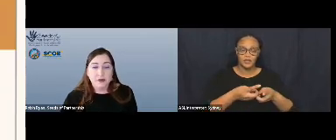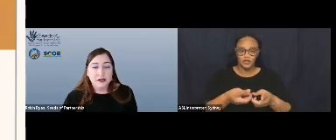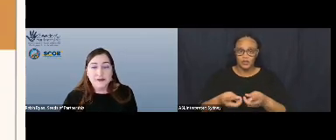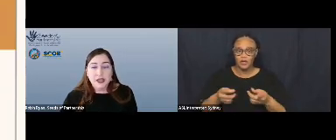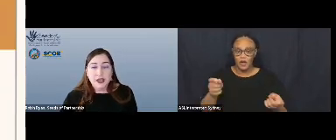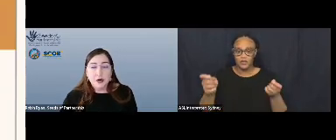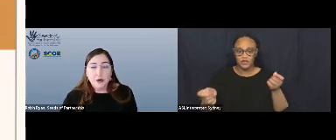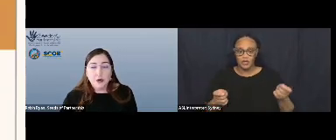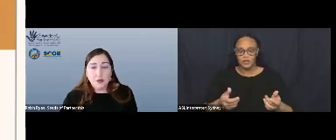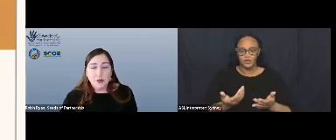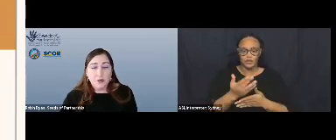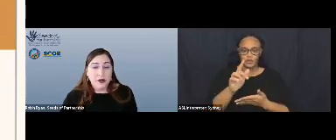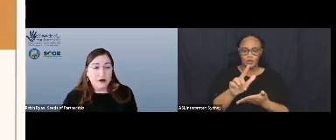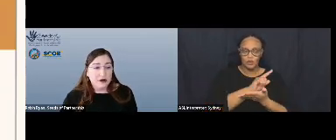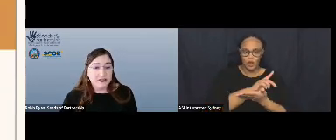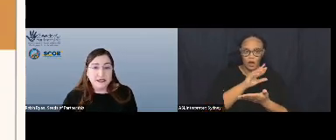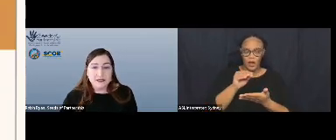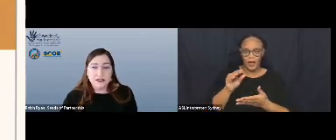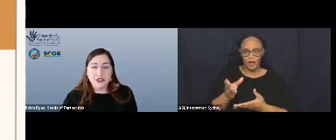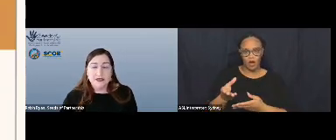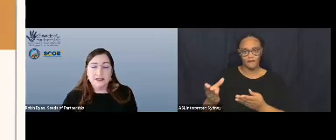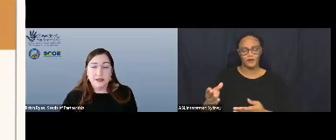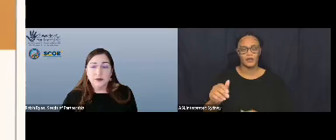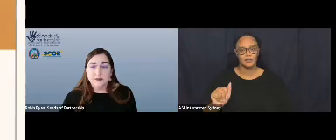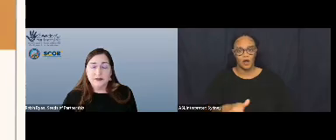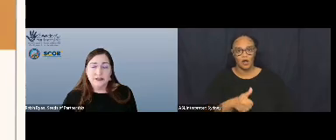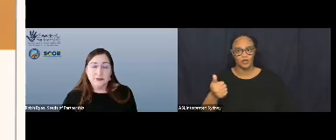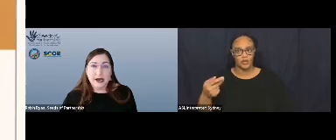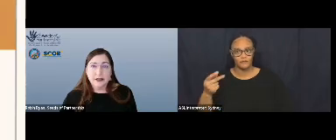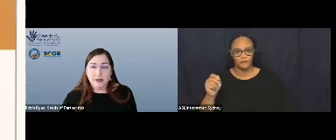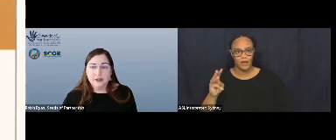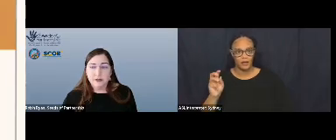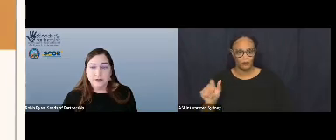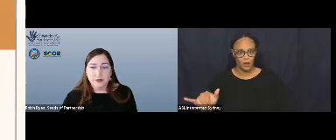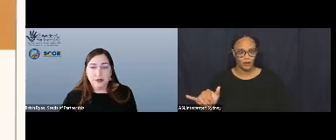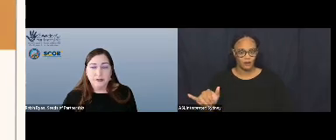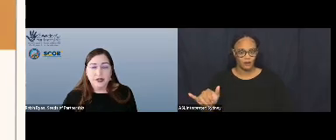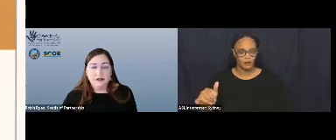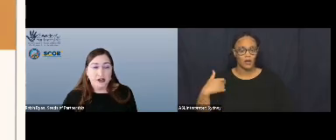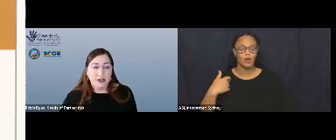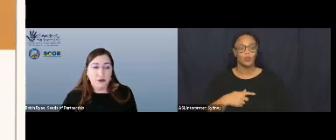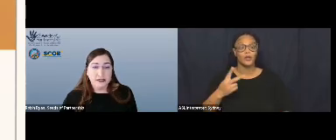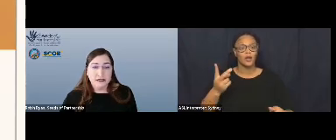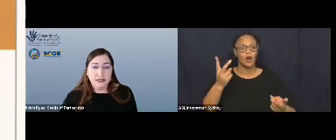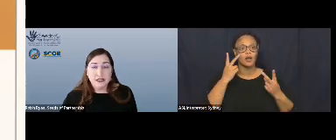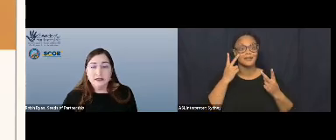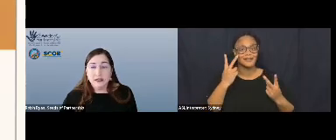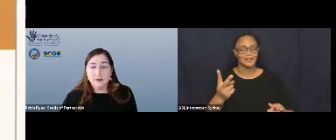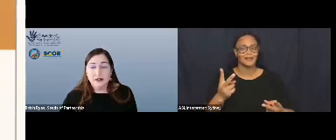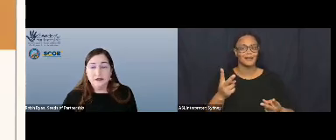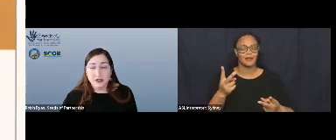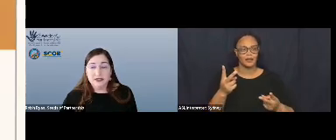diploma, we are seeing districts implement this pathway to a diploma in varied ways. Some have